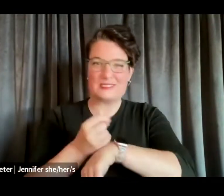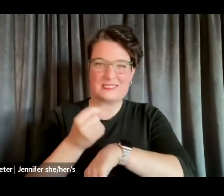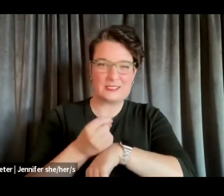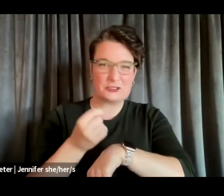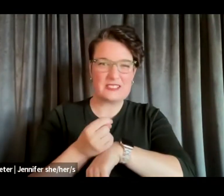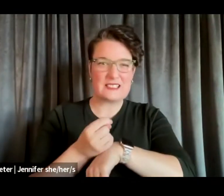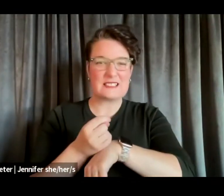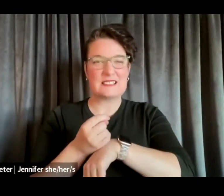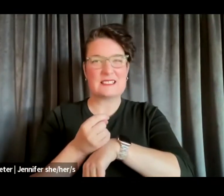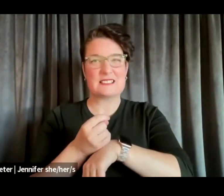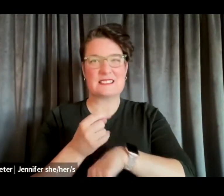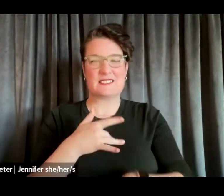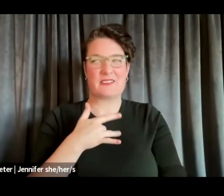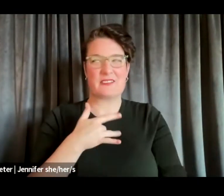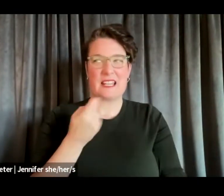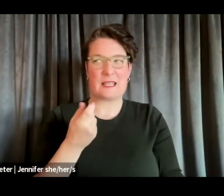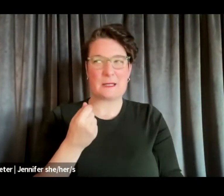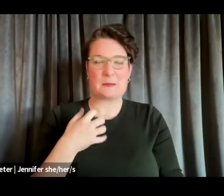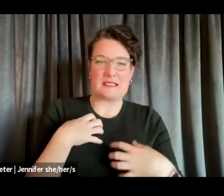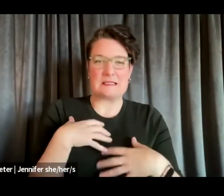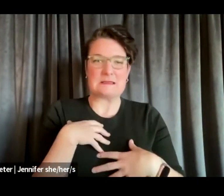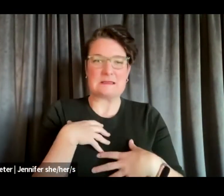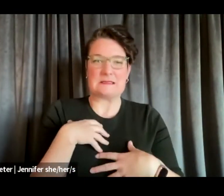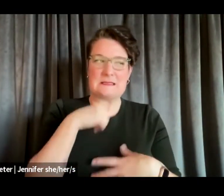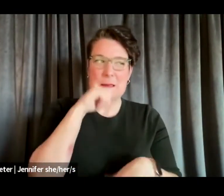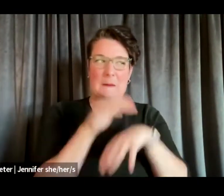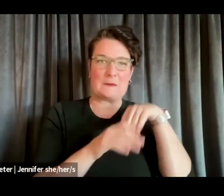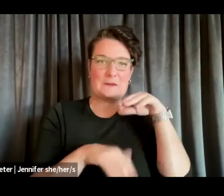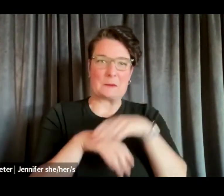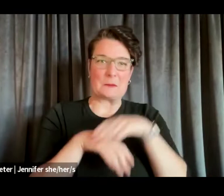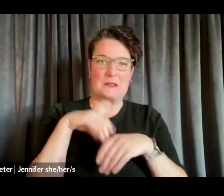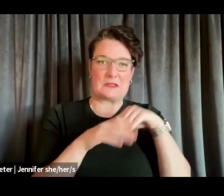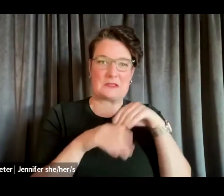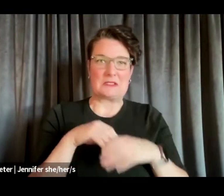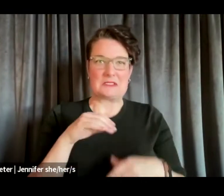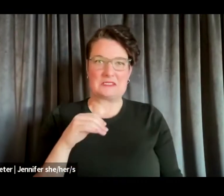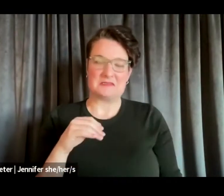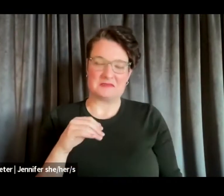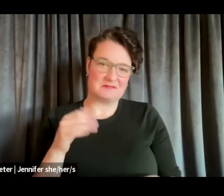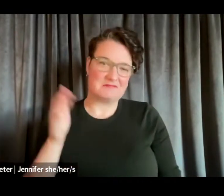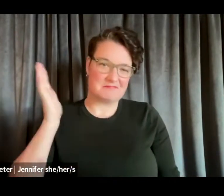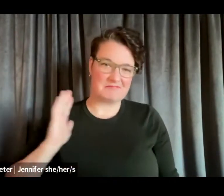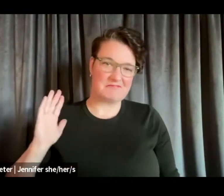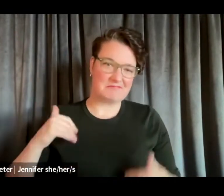feeling a little bit uncomfortable from my youth and early twenties.